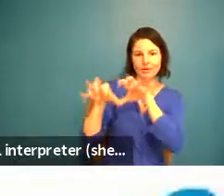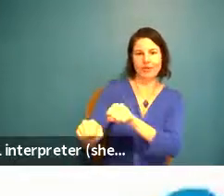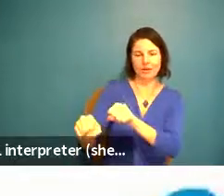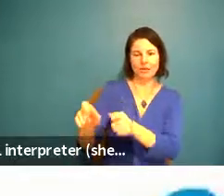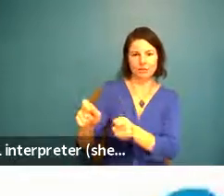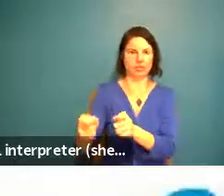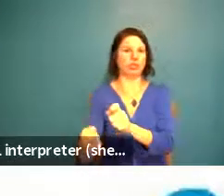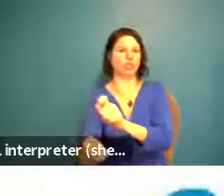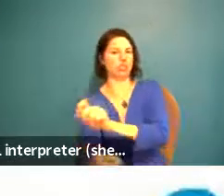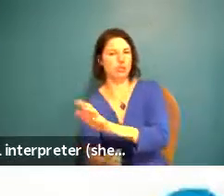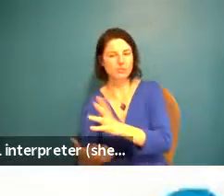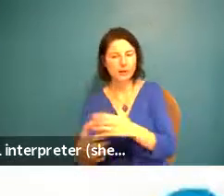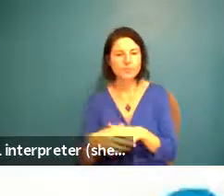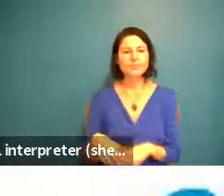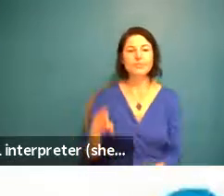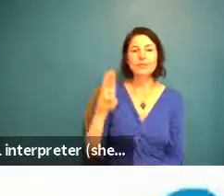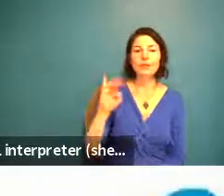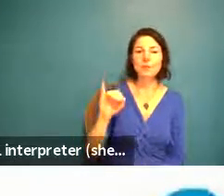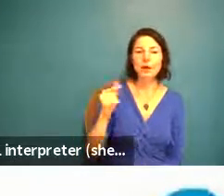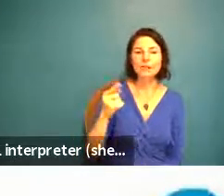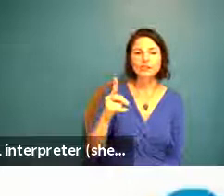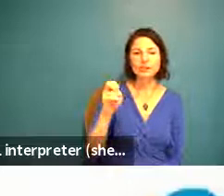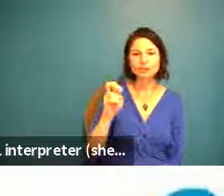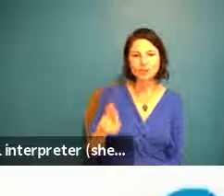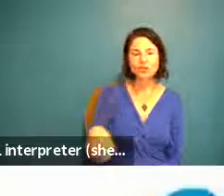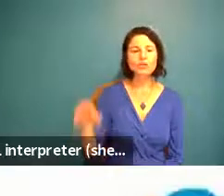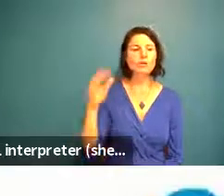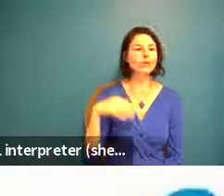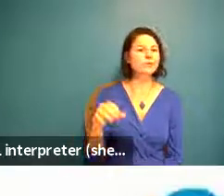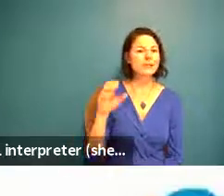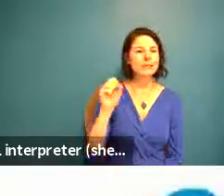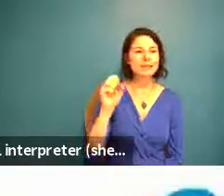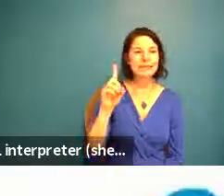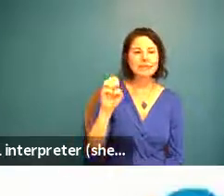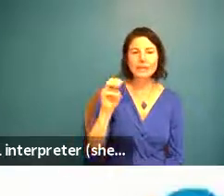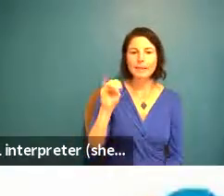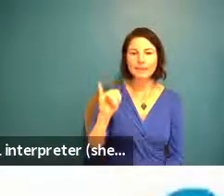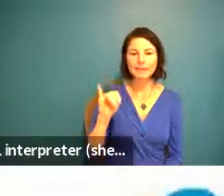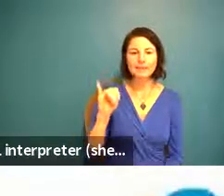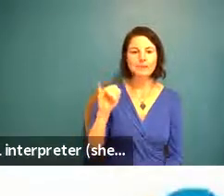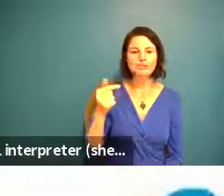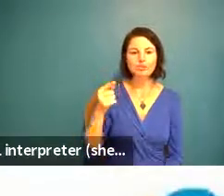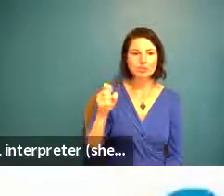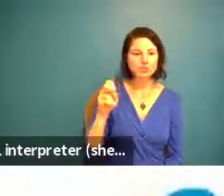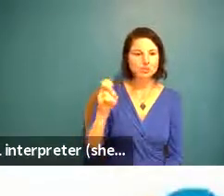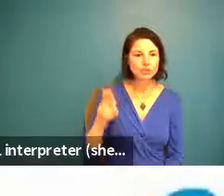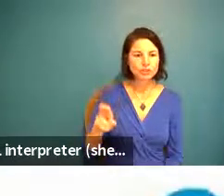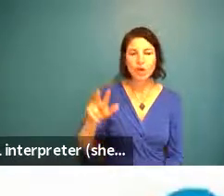bigender, third gender, demigender, all sorts of different terms that people are using to describe their own unique gender identity,